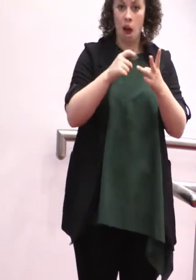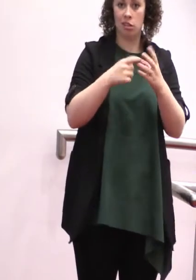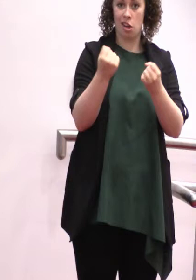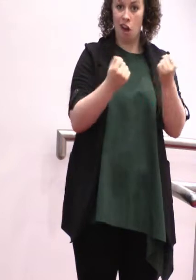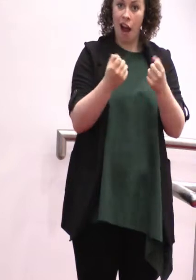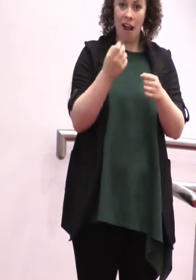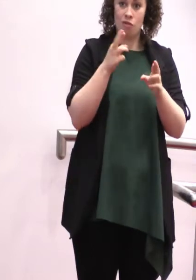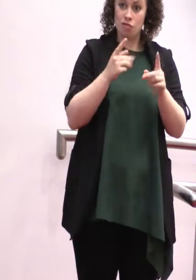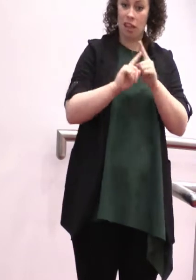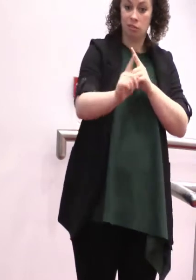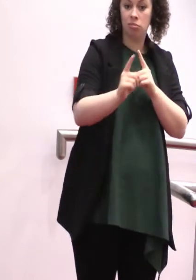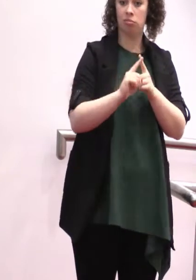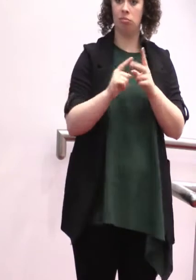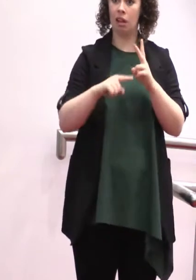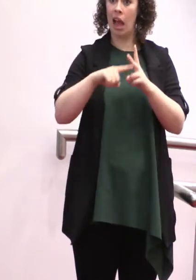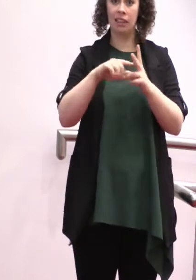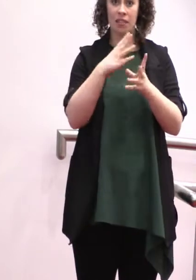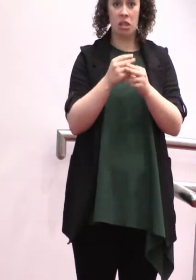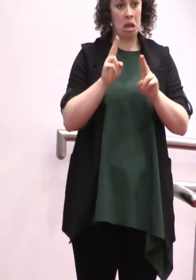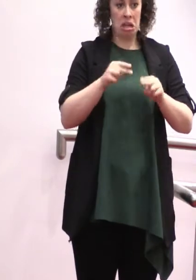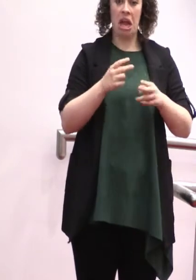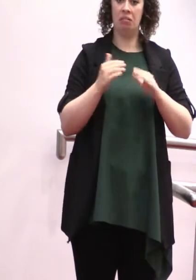The psychologist, however, he did not meet up with me.